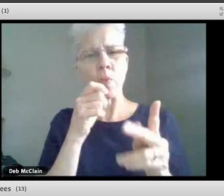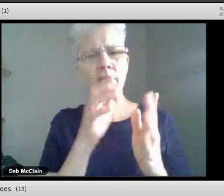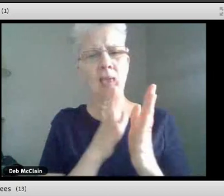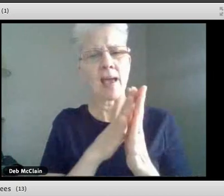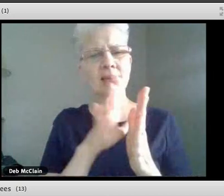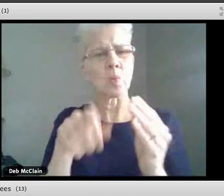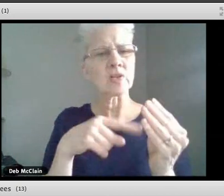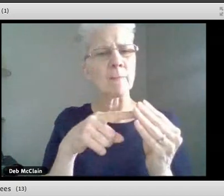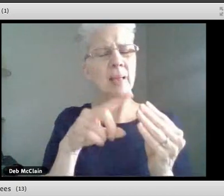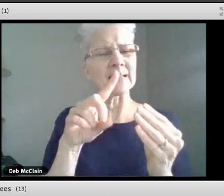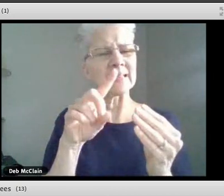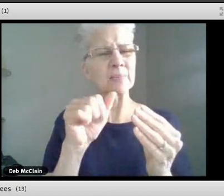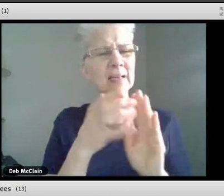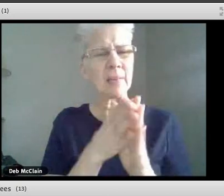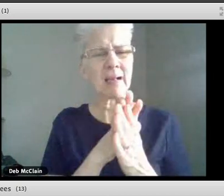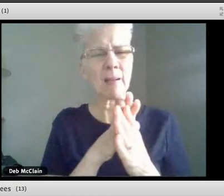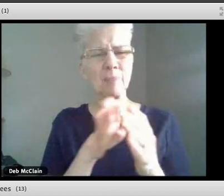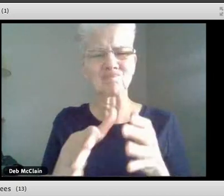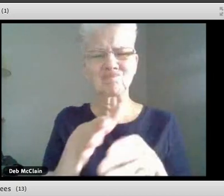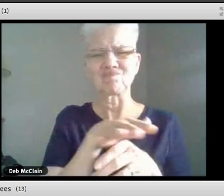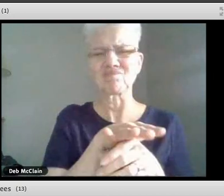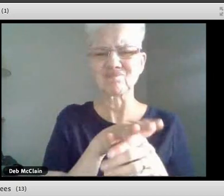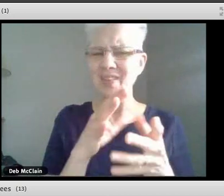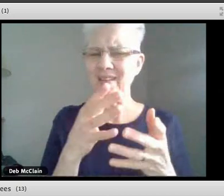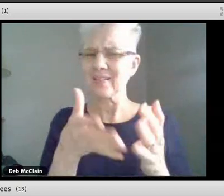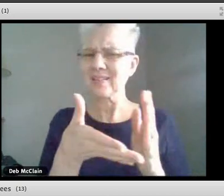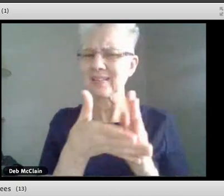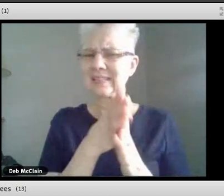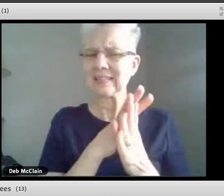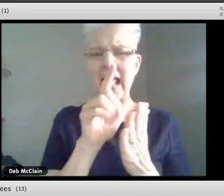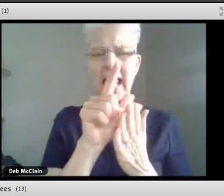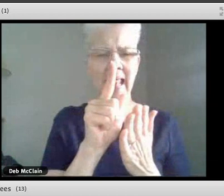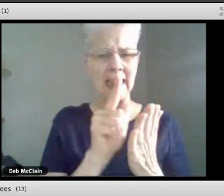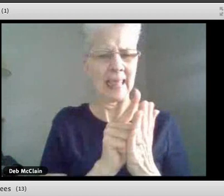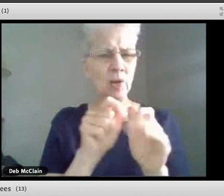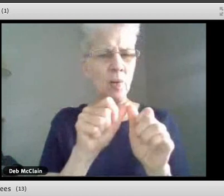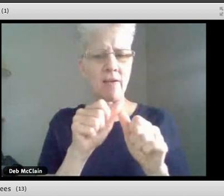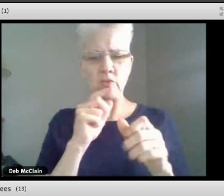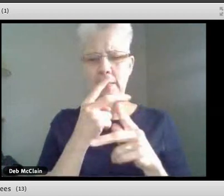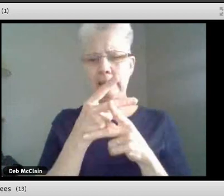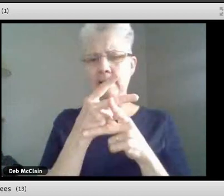it could get kind of into a legal area, and we need to be careful about providing health information,